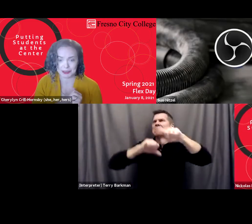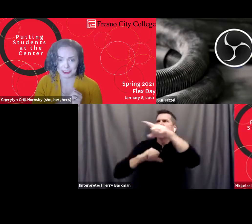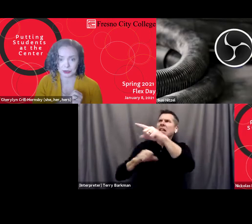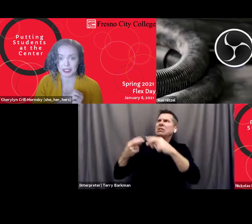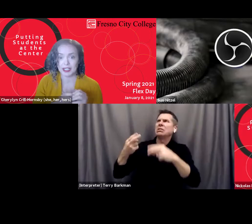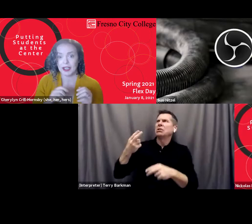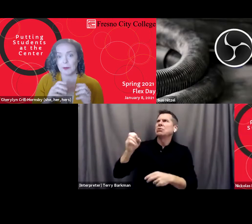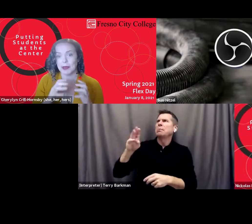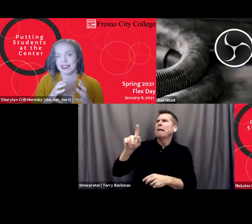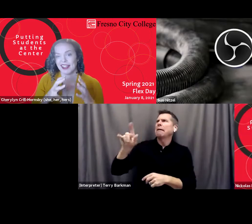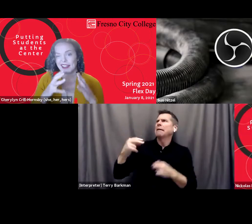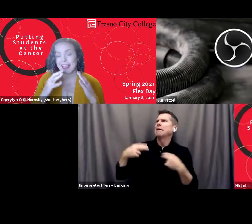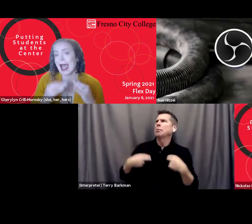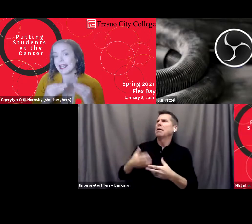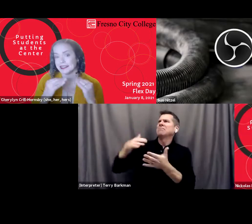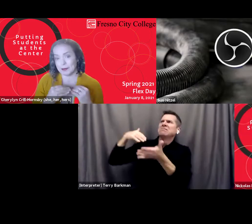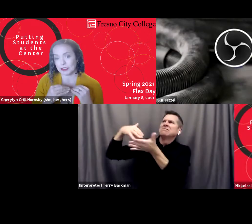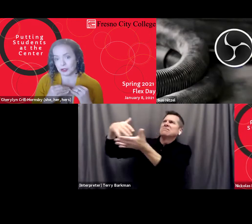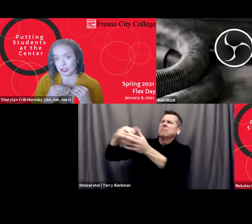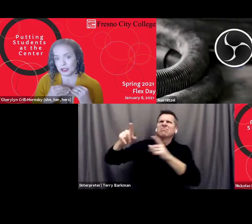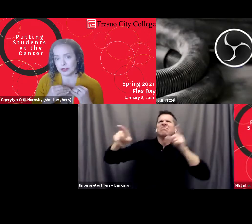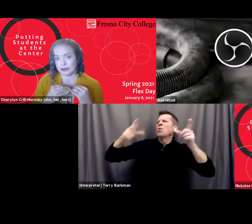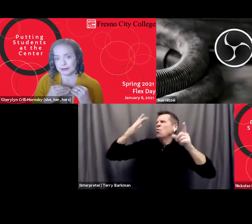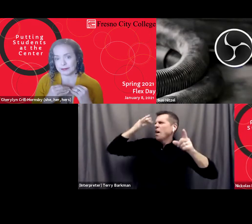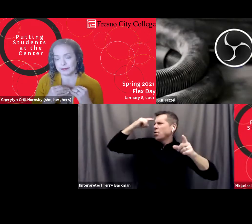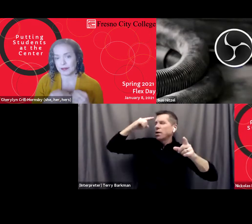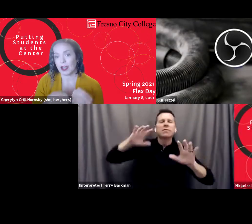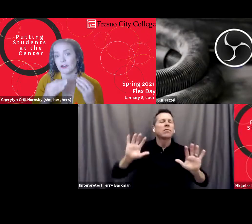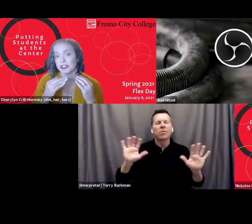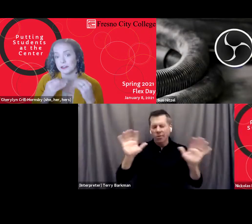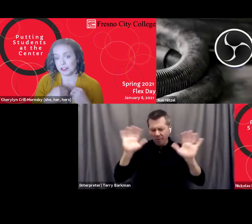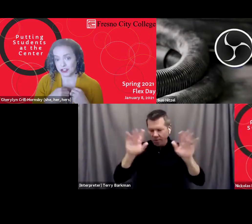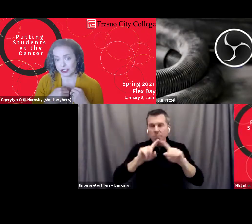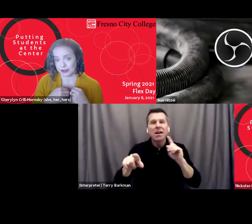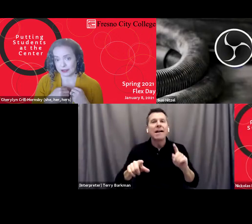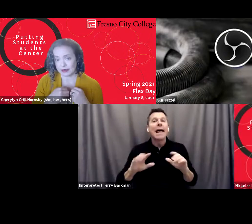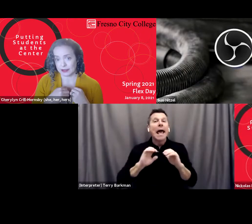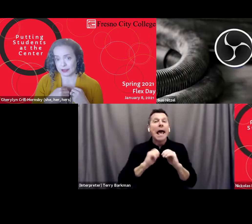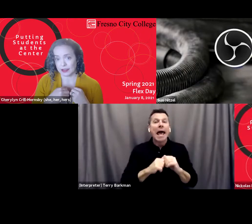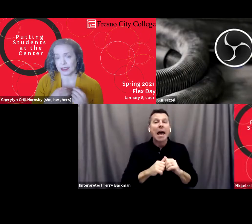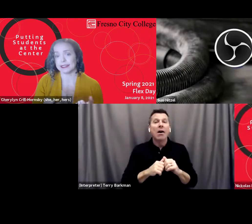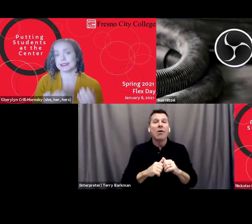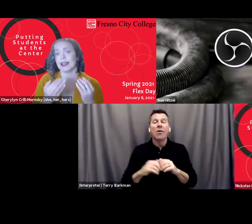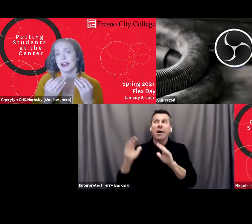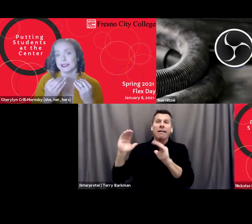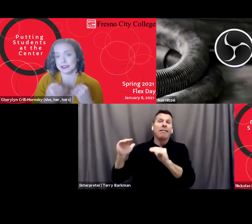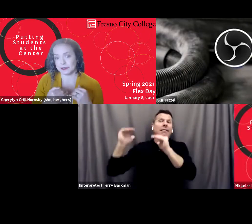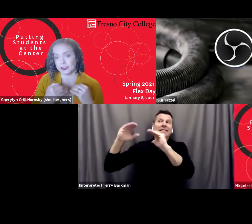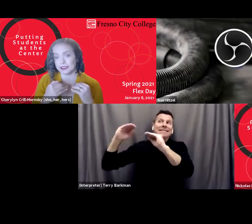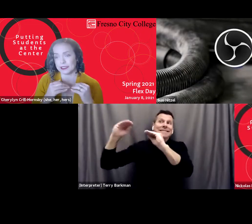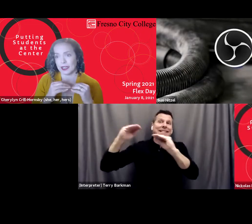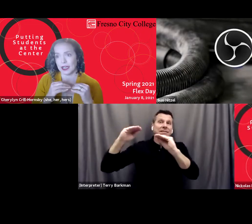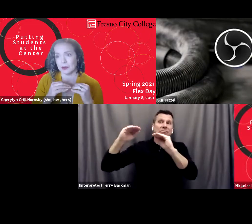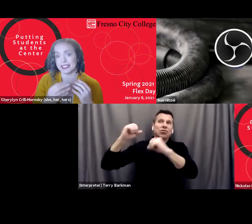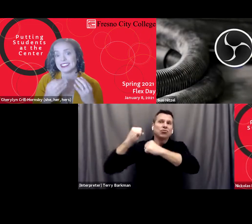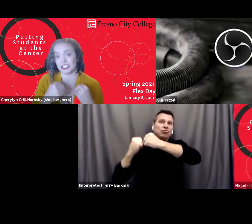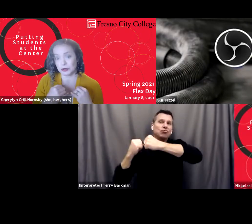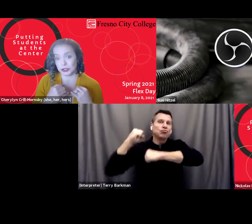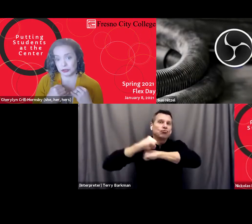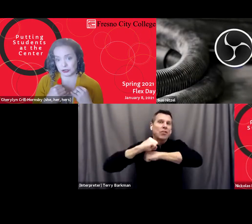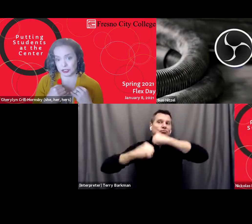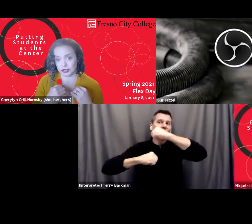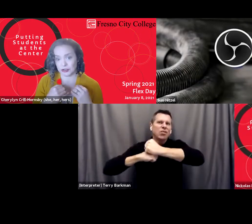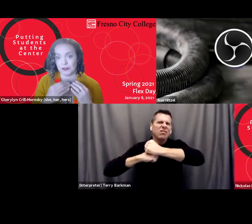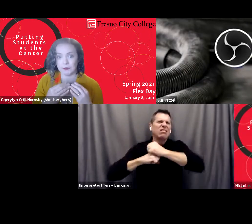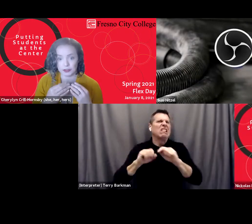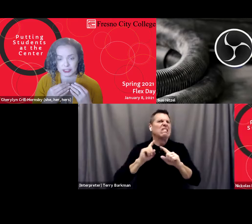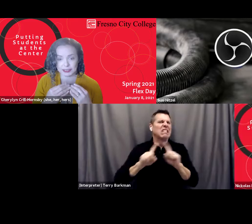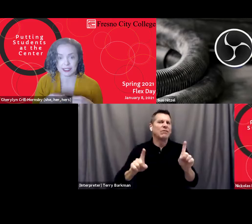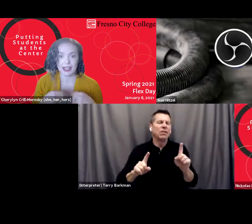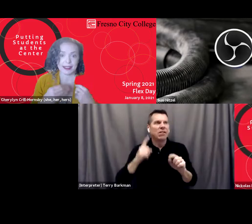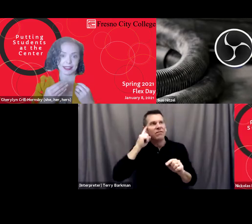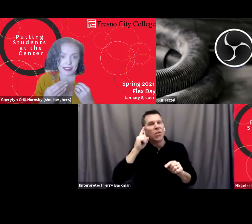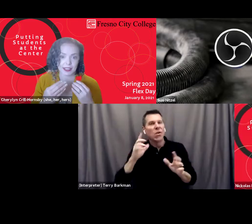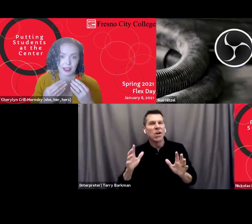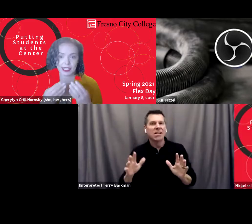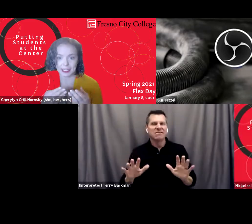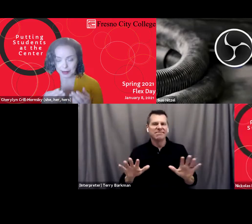there, potentially. But the academic structure of the divisions is a different institutional structure versus the guided